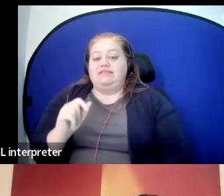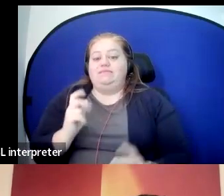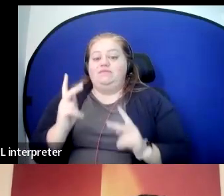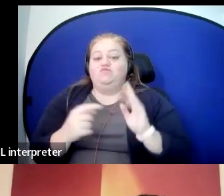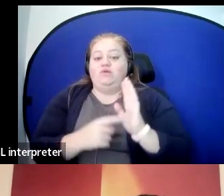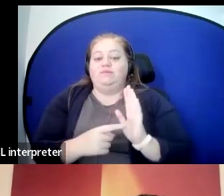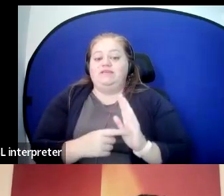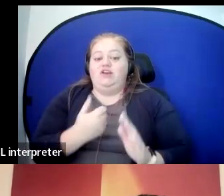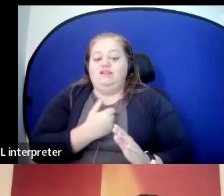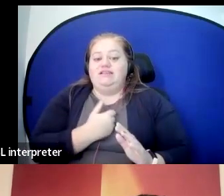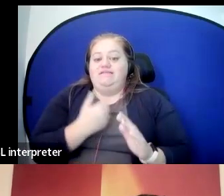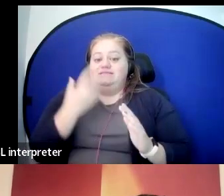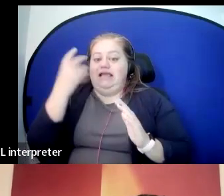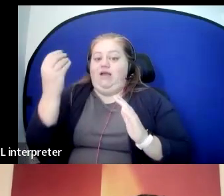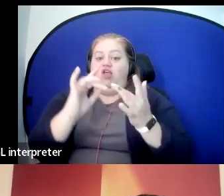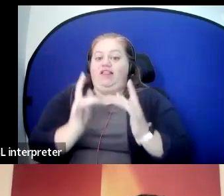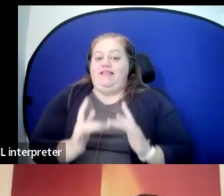on the internet, large language models